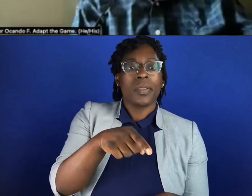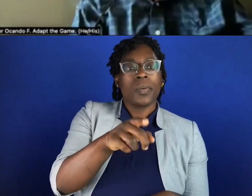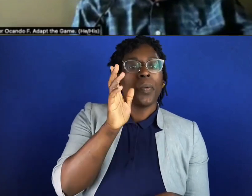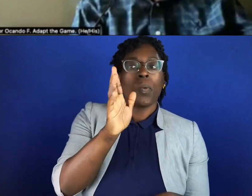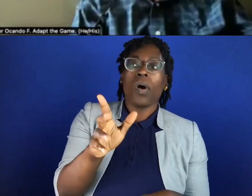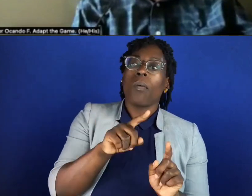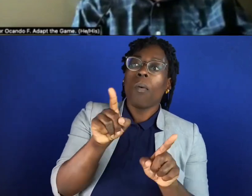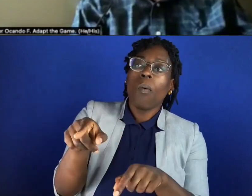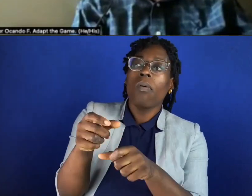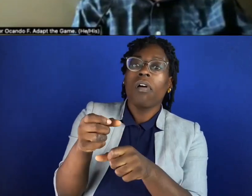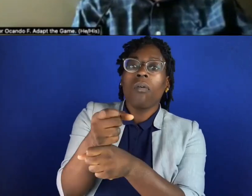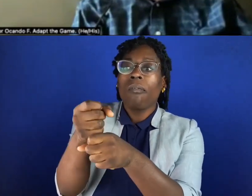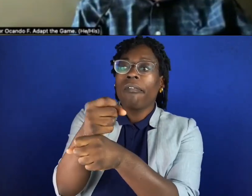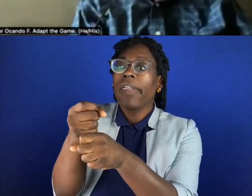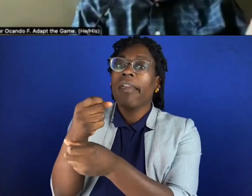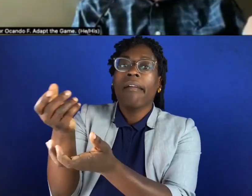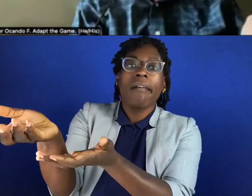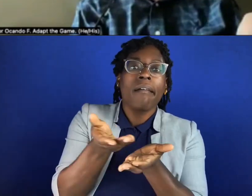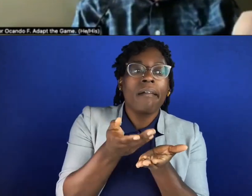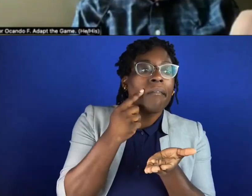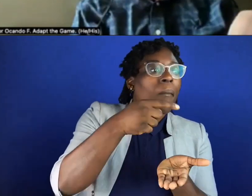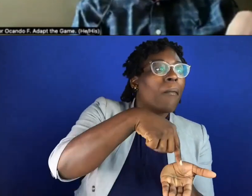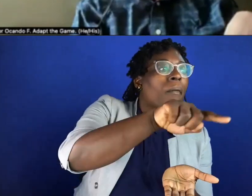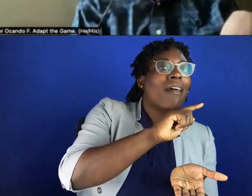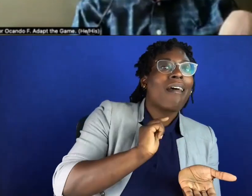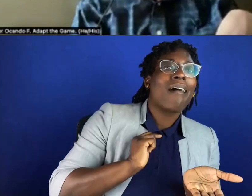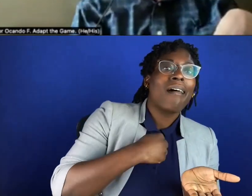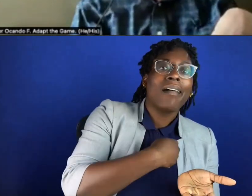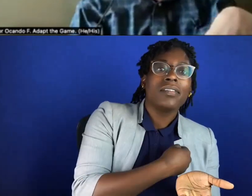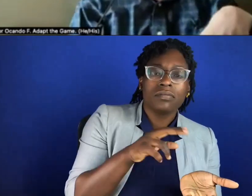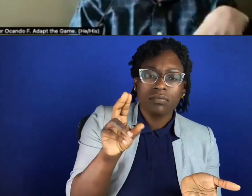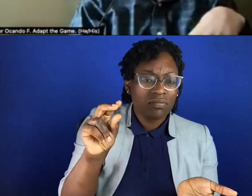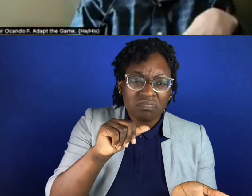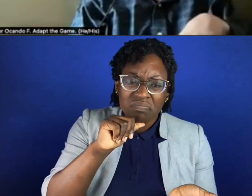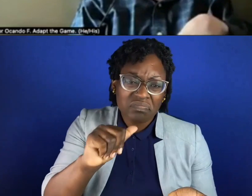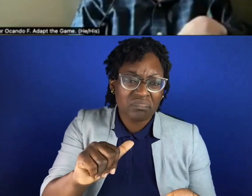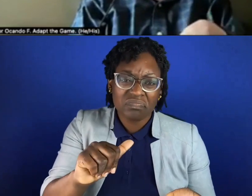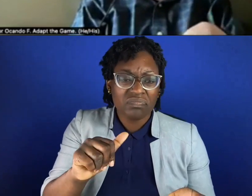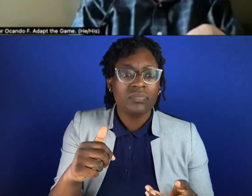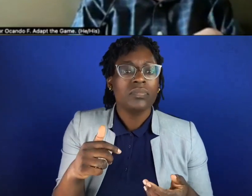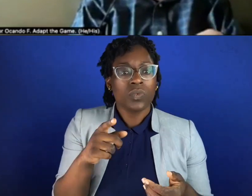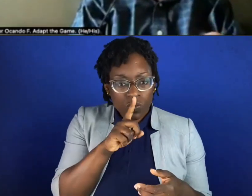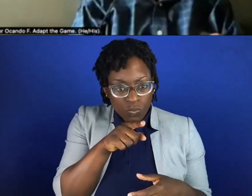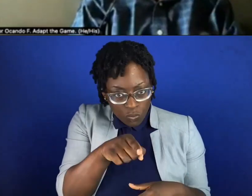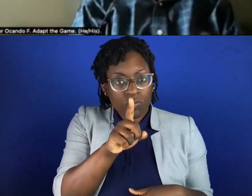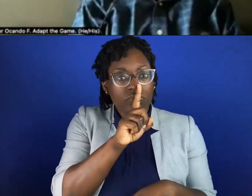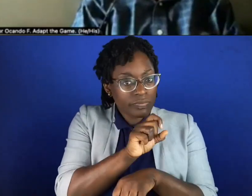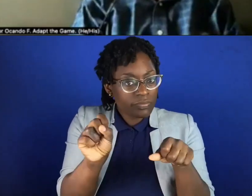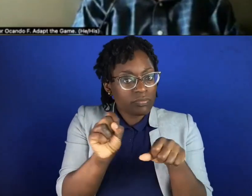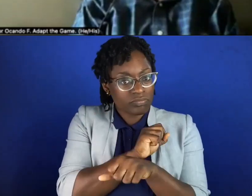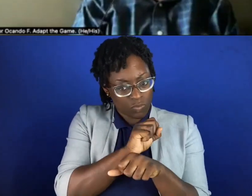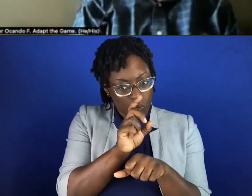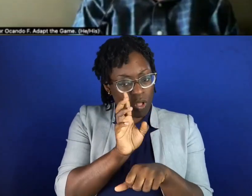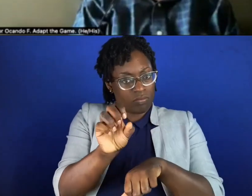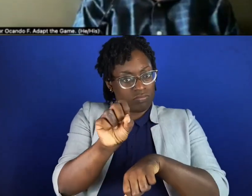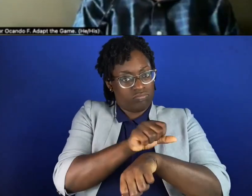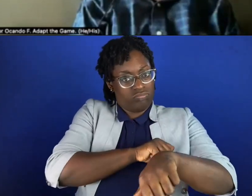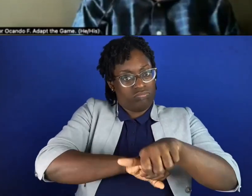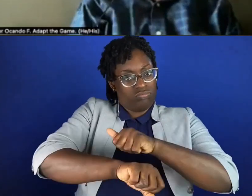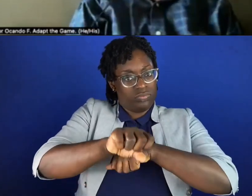business you’re actually going to dive into real work and have real responsibility so